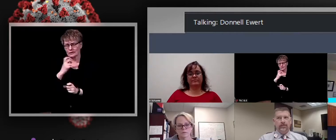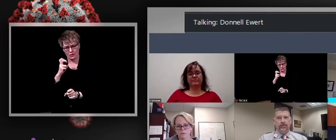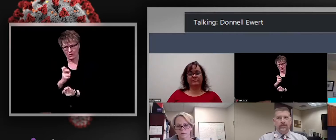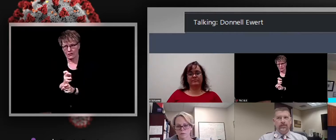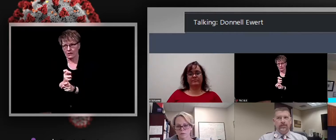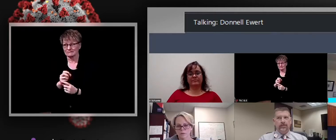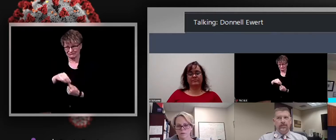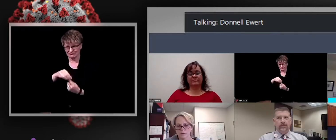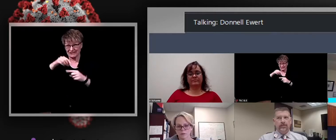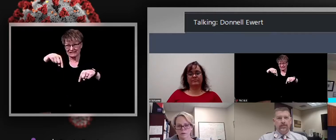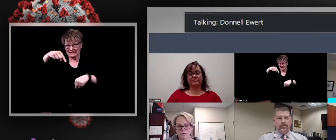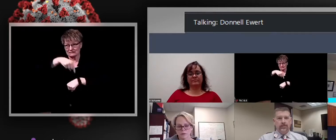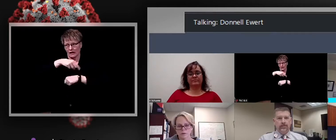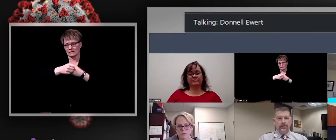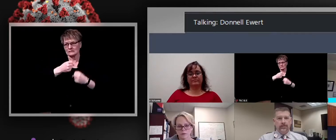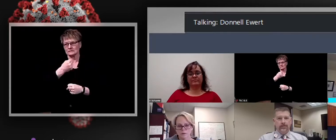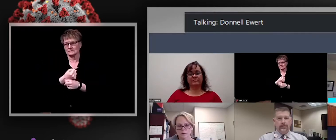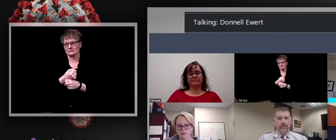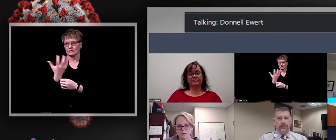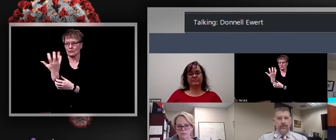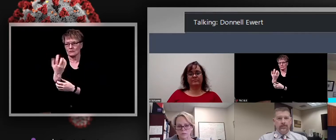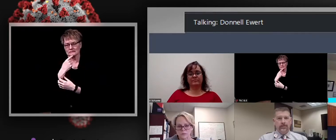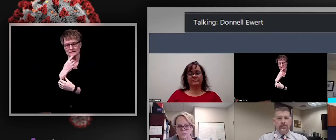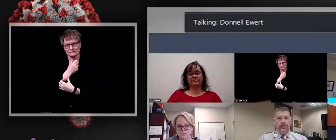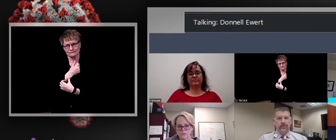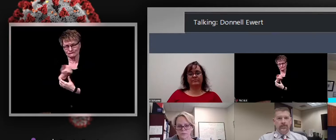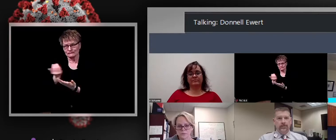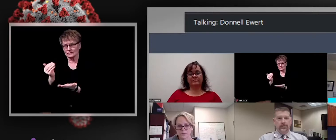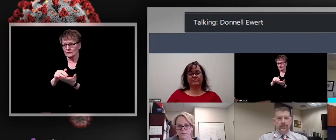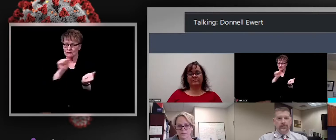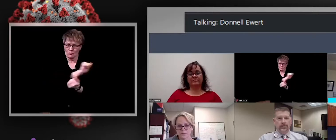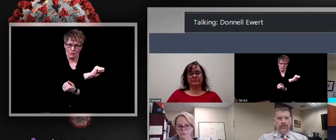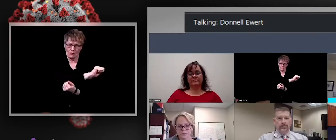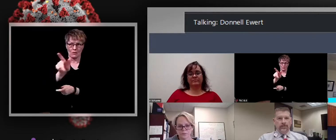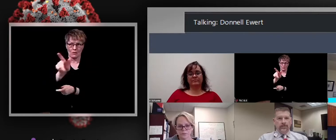County residents experiencing that grief and pain right now.